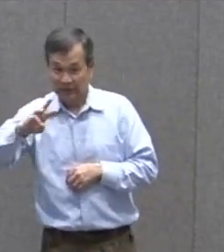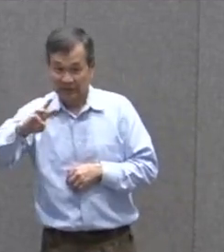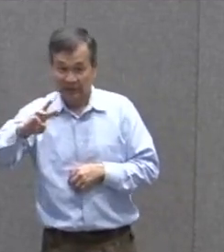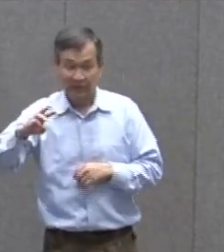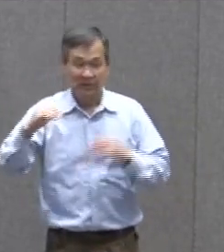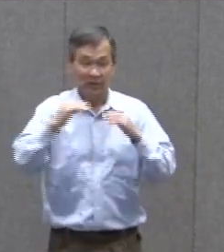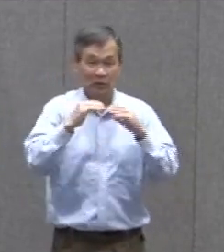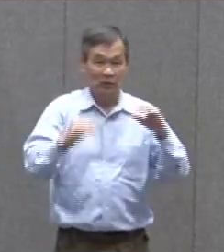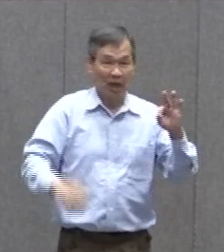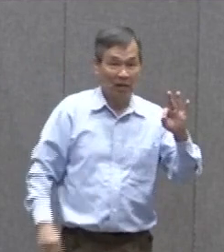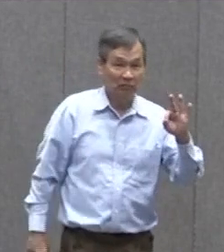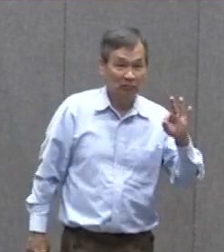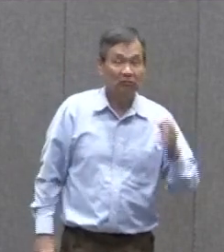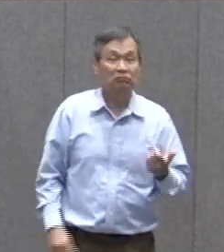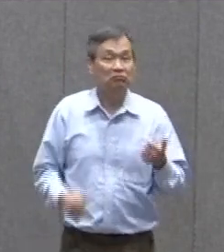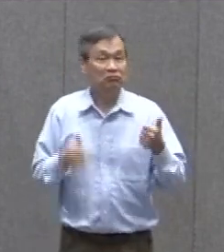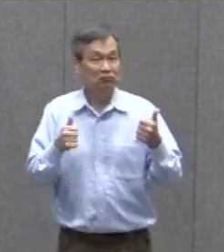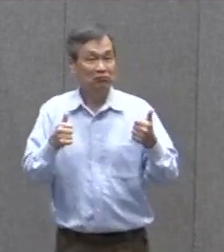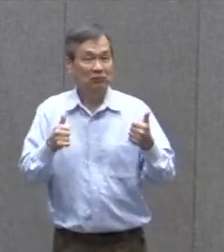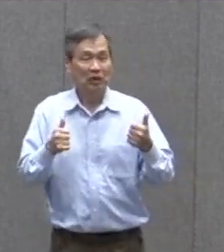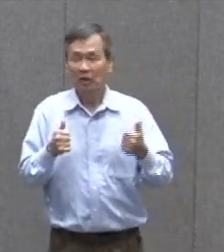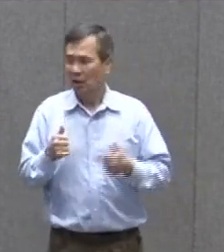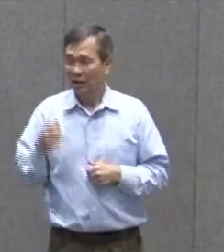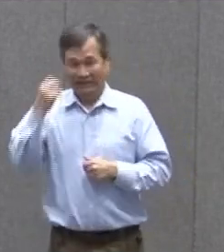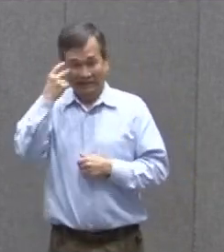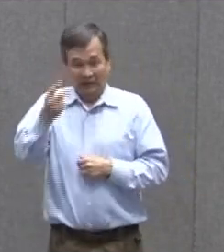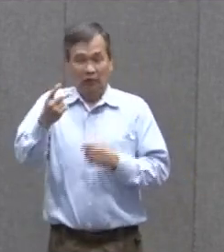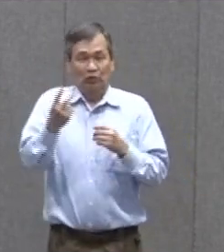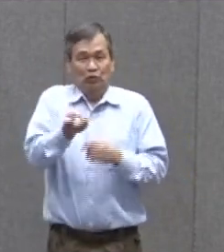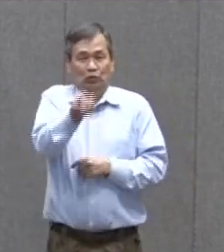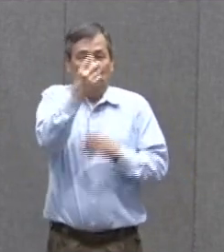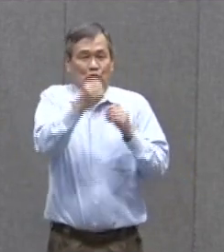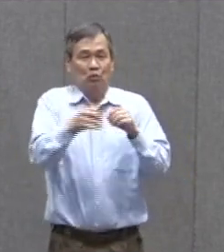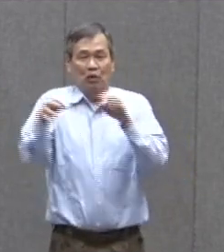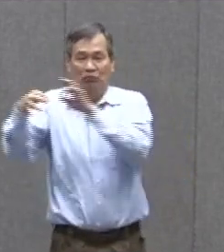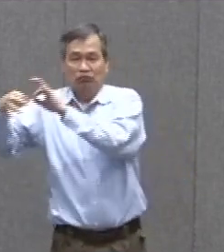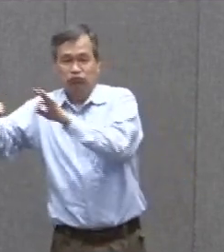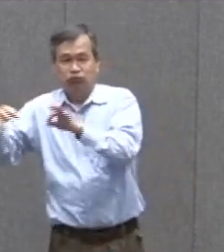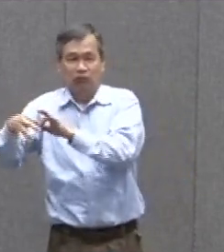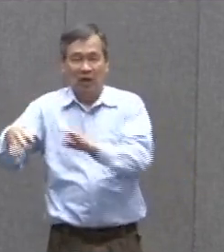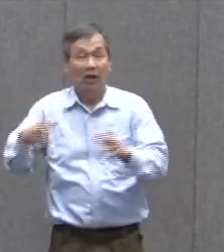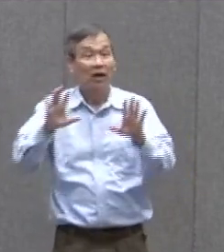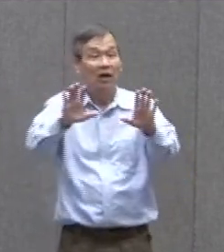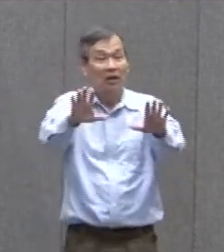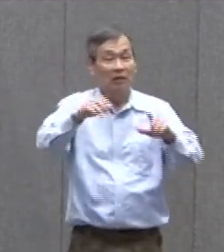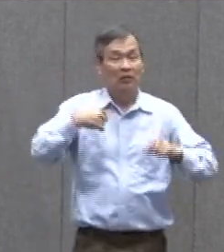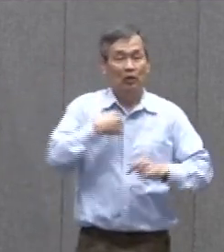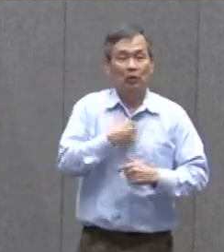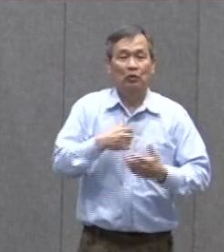Okay, we have two more sentences to write. These will be subtraction, or take away.